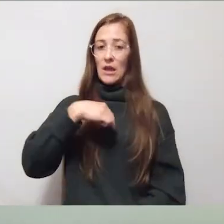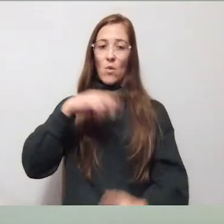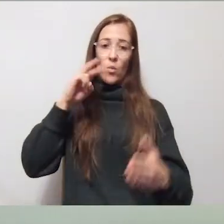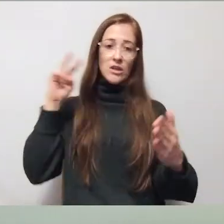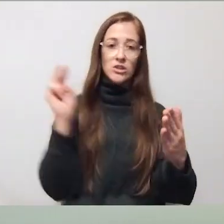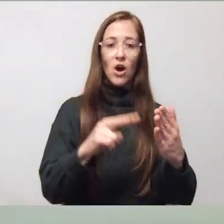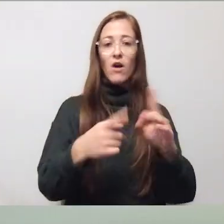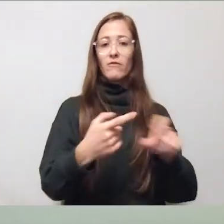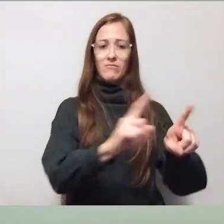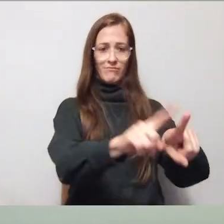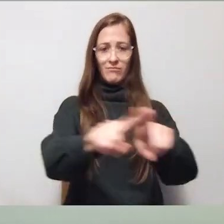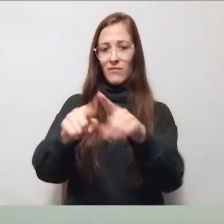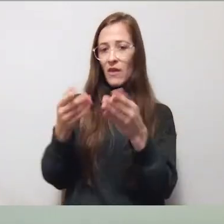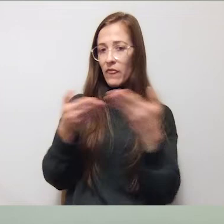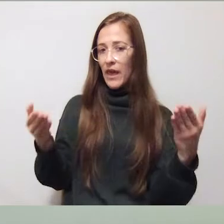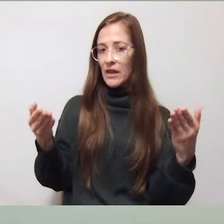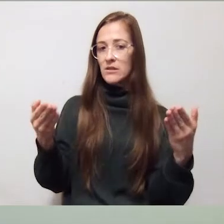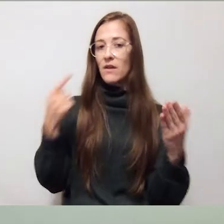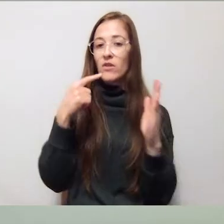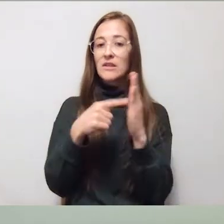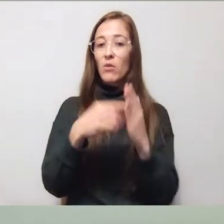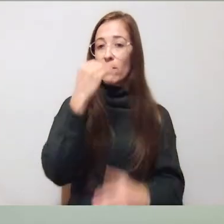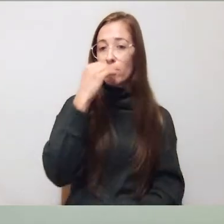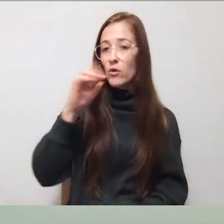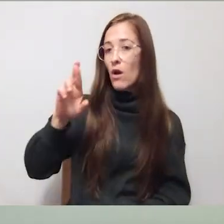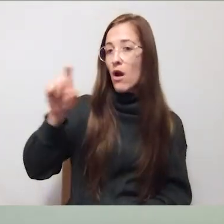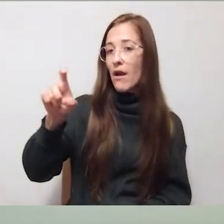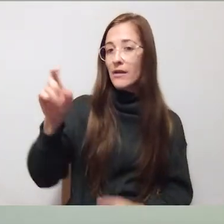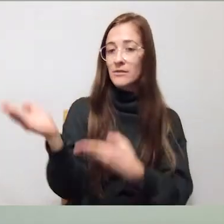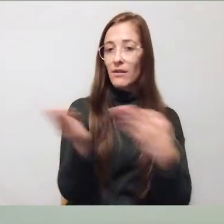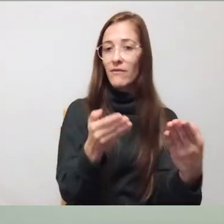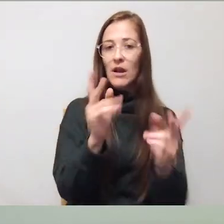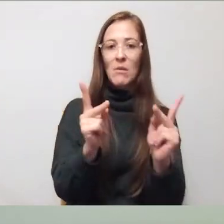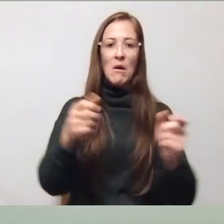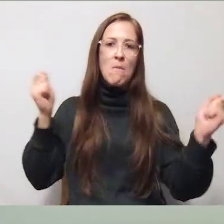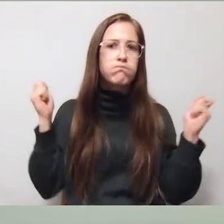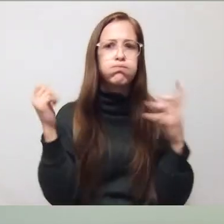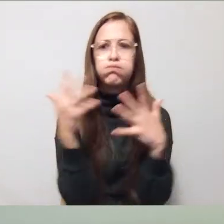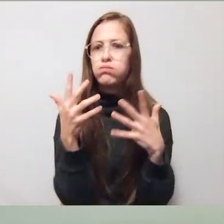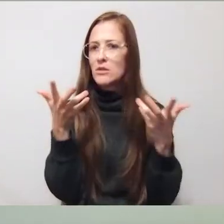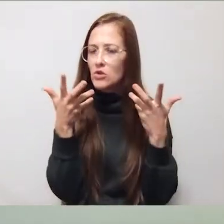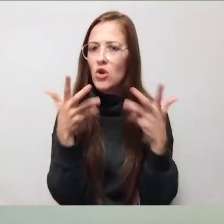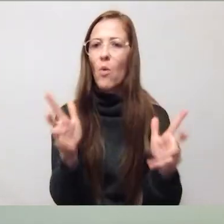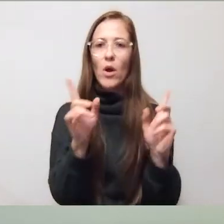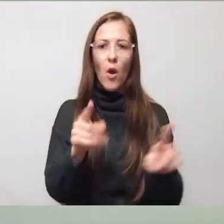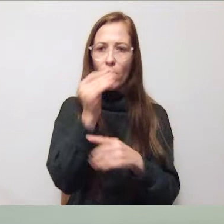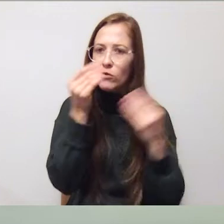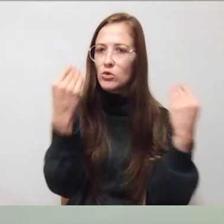from a variety of different things from, you know, food and prescription delivery, people were terrified to go to the grocery store or the pharmacy.